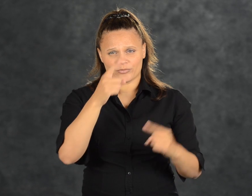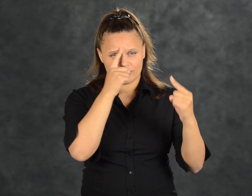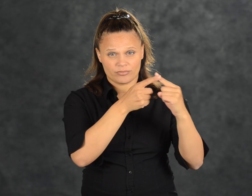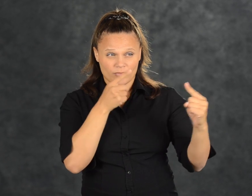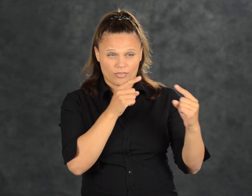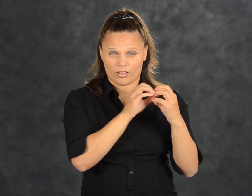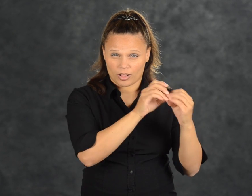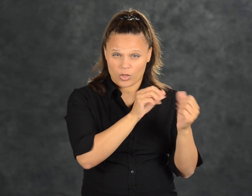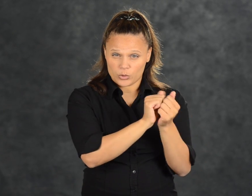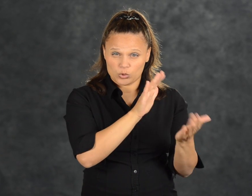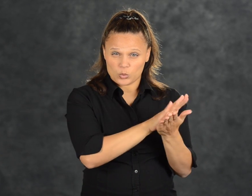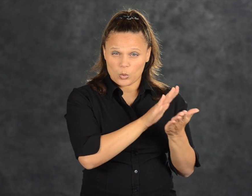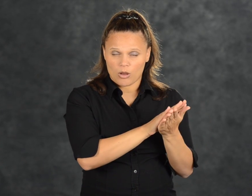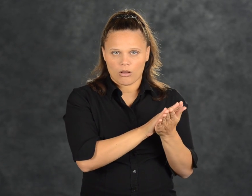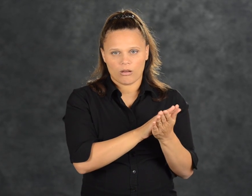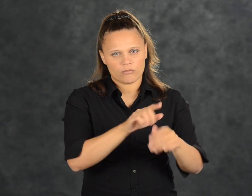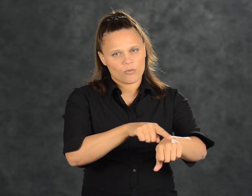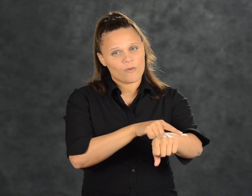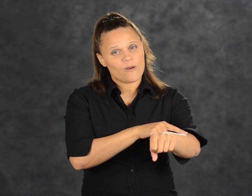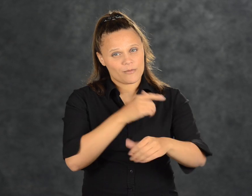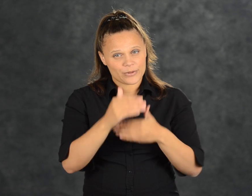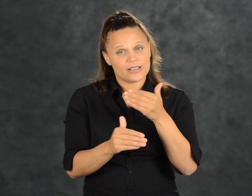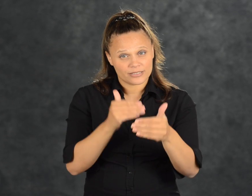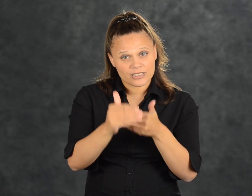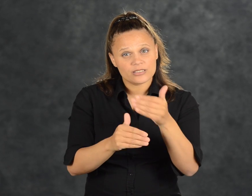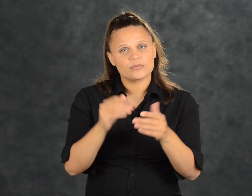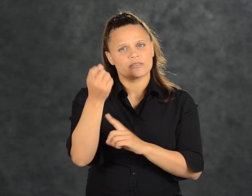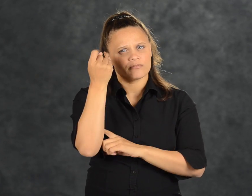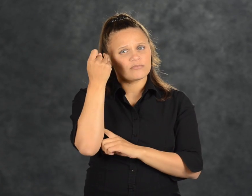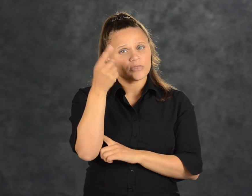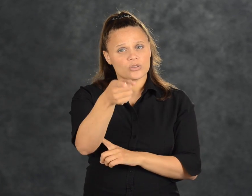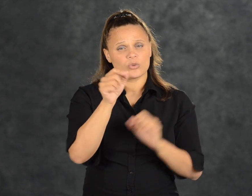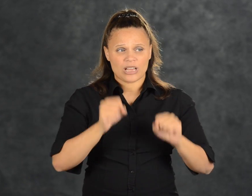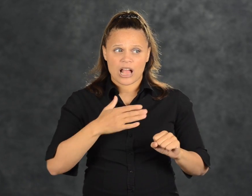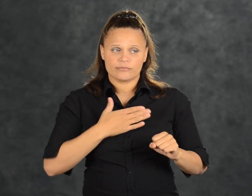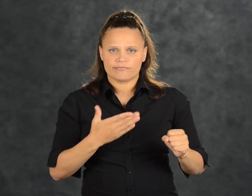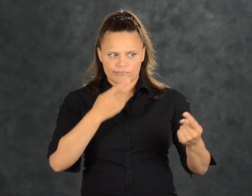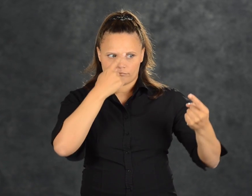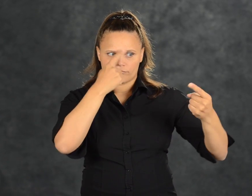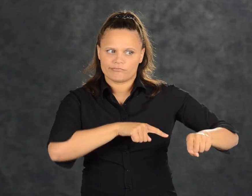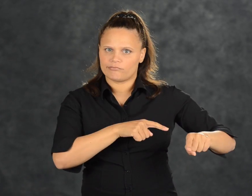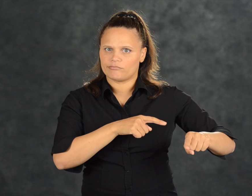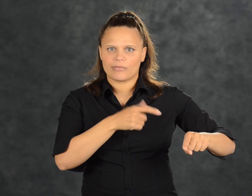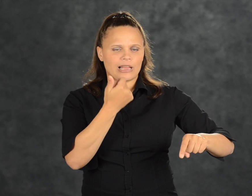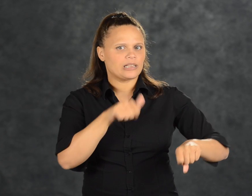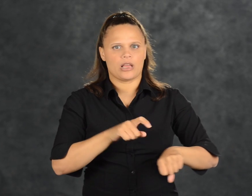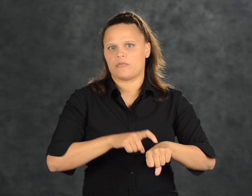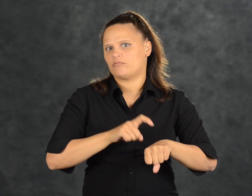You may always settle any time during this process, and that is usually what happens.